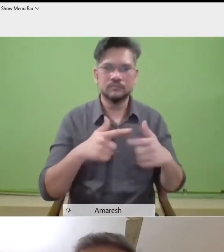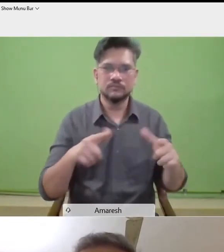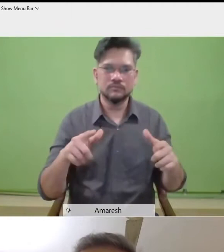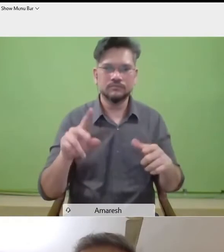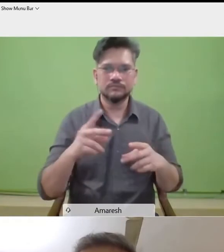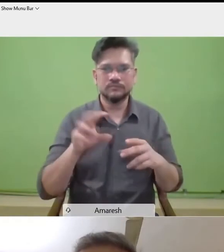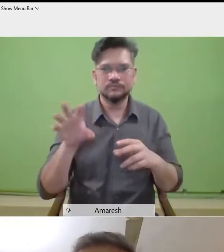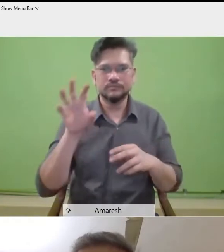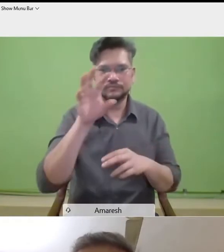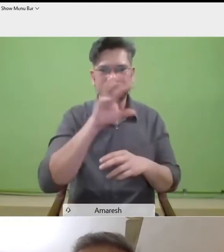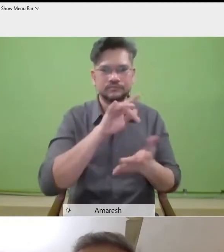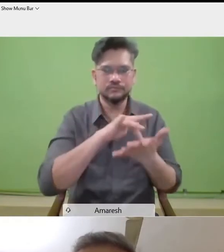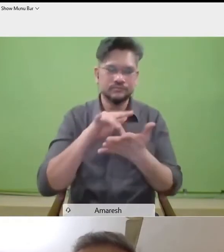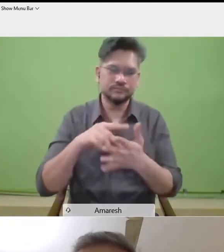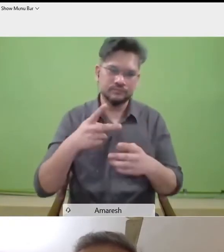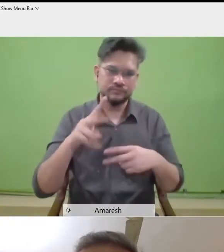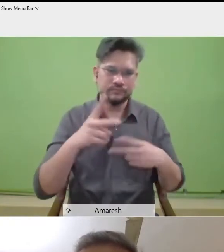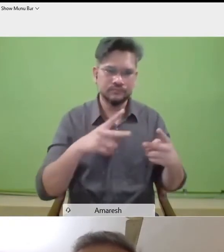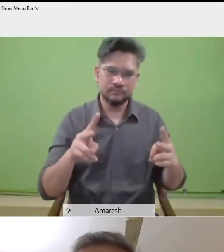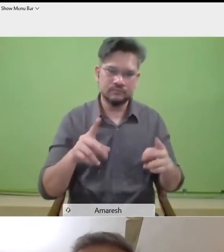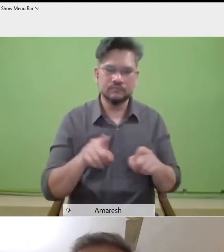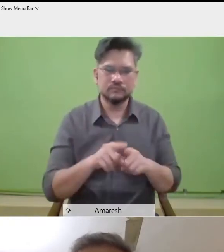then of course the sign language has to be different for different languages